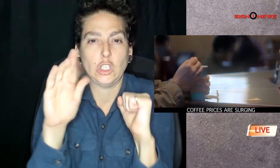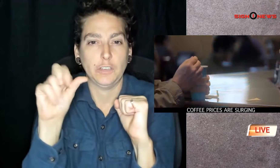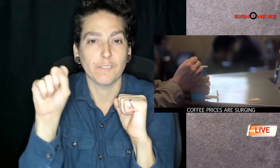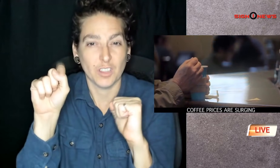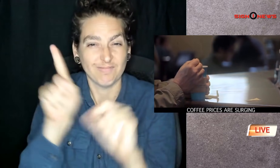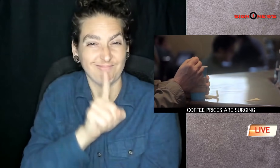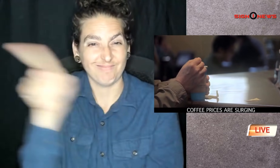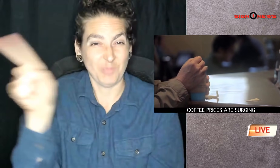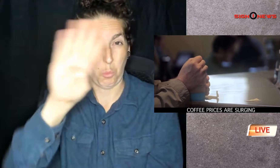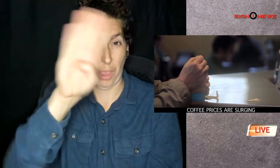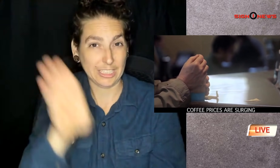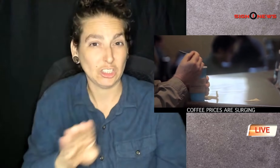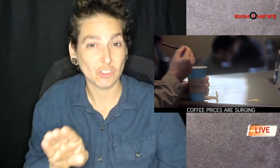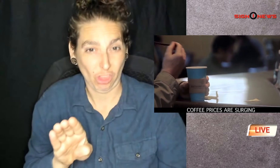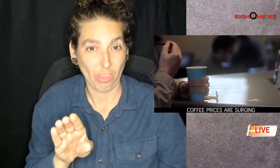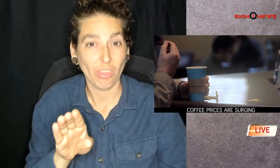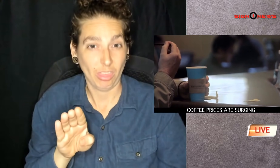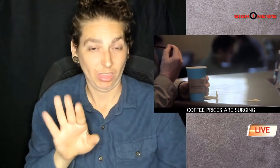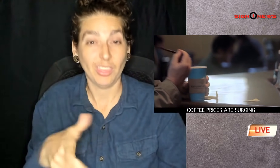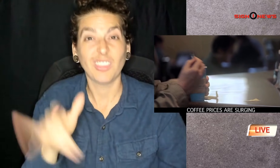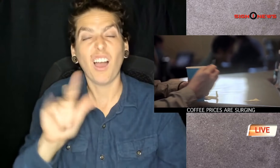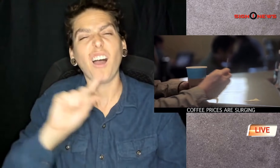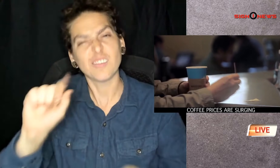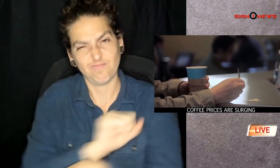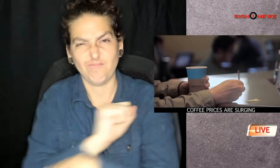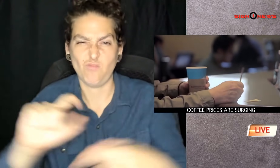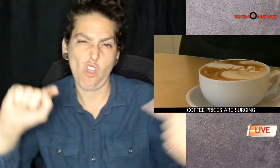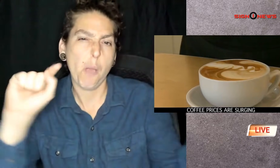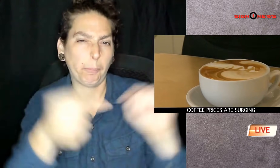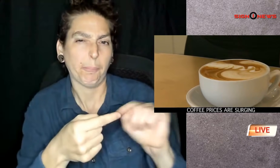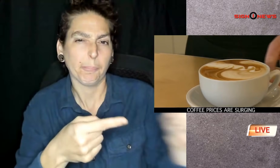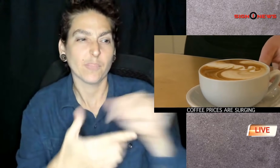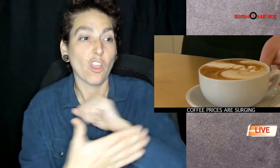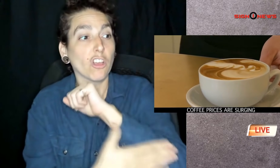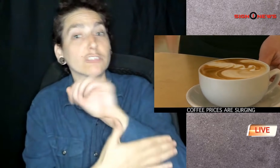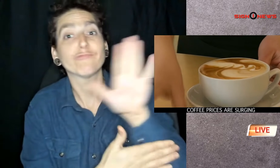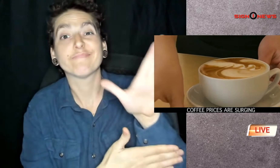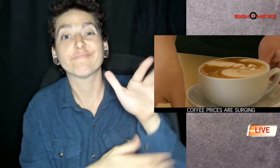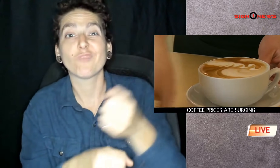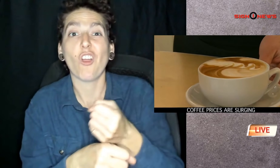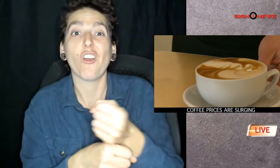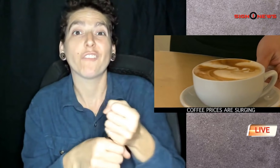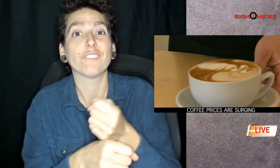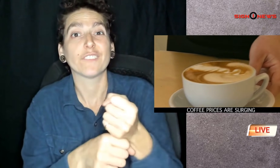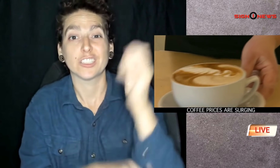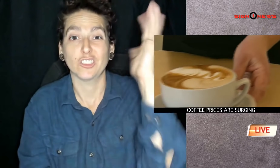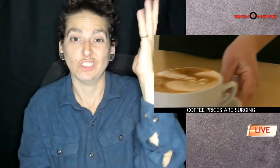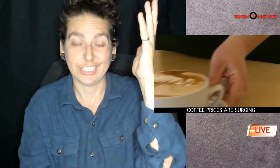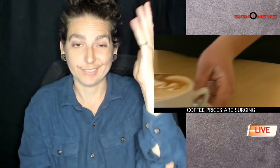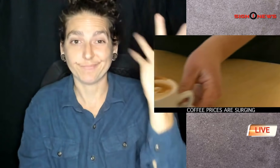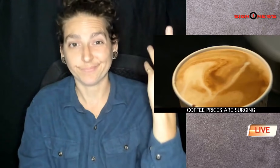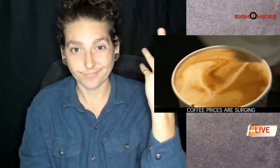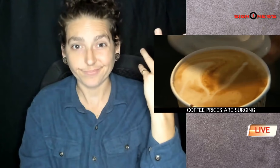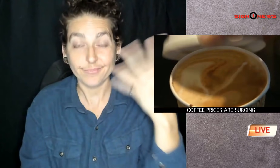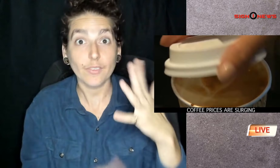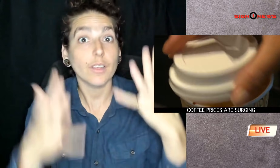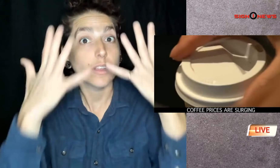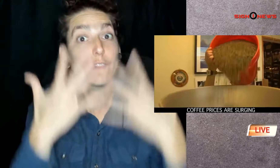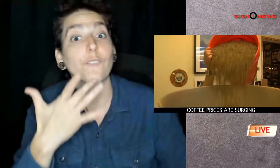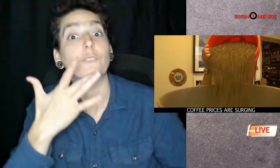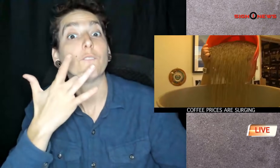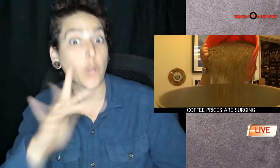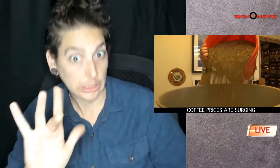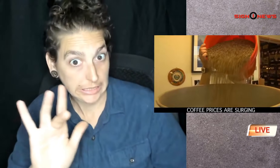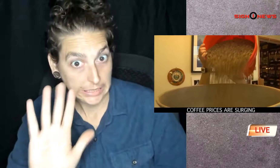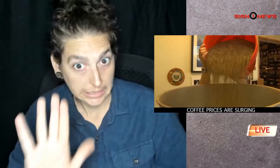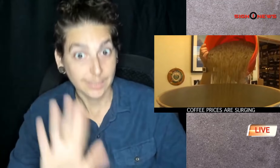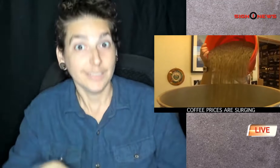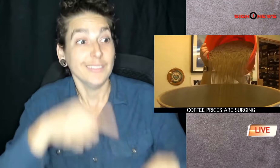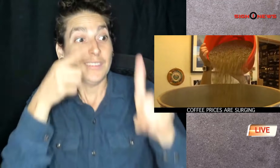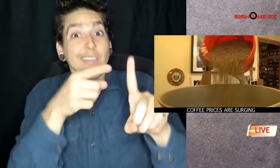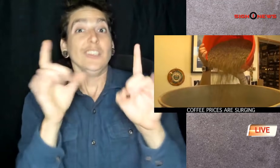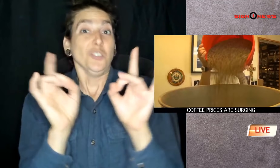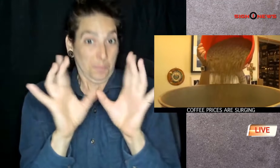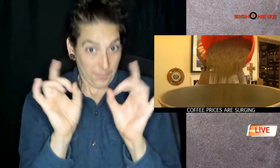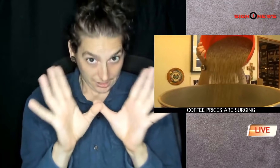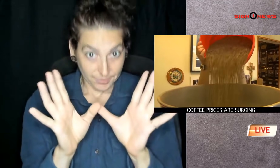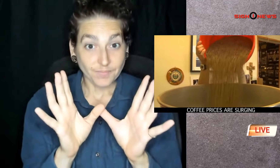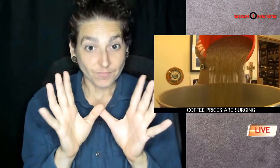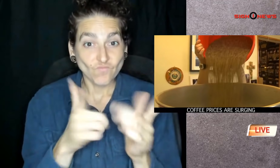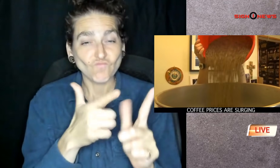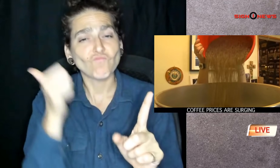frost in Brazil which harmed the country's coffee trees